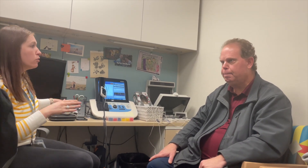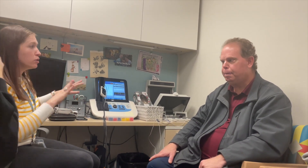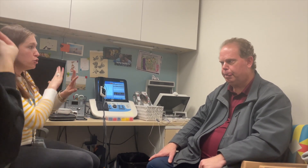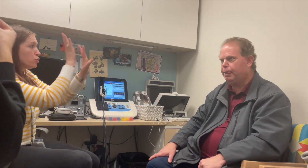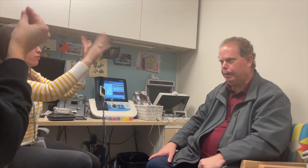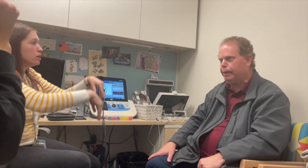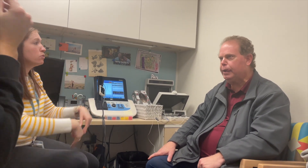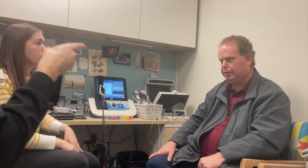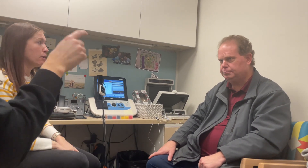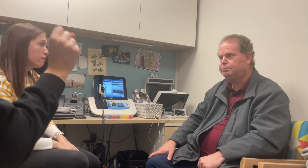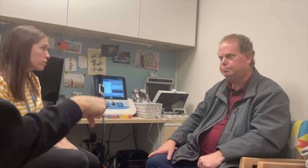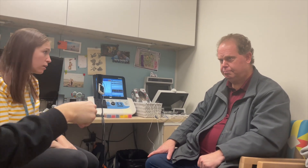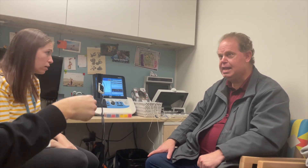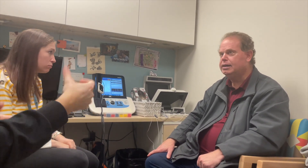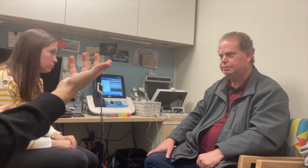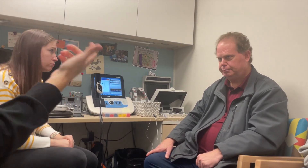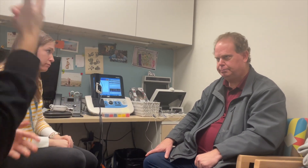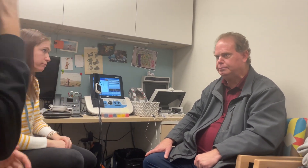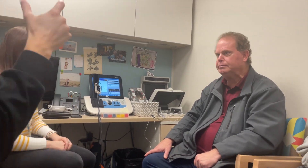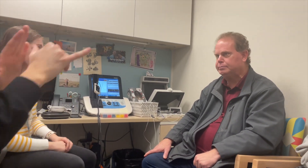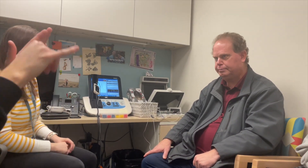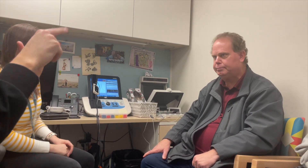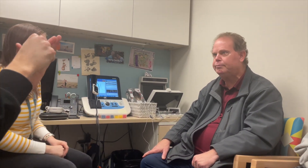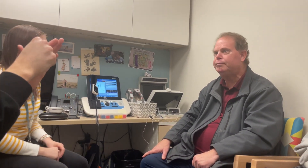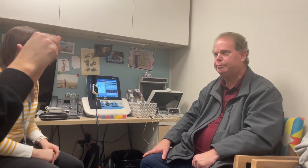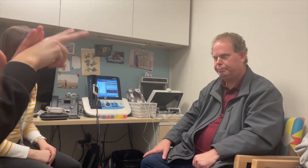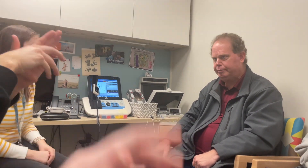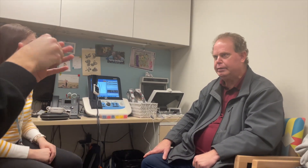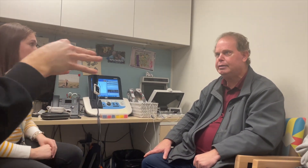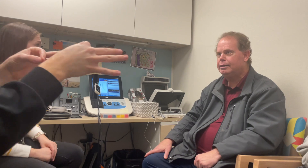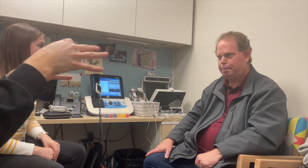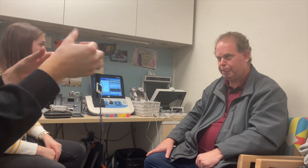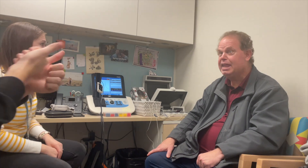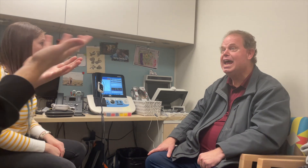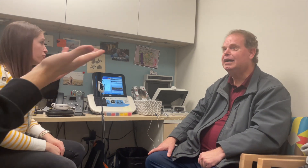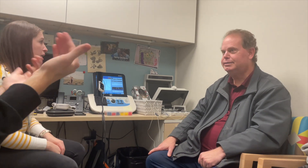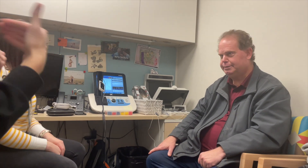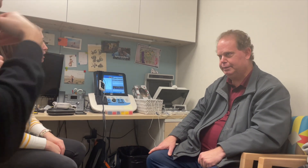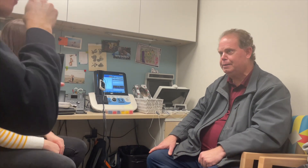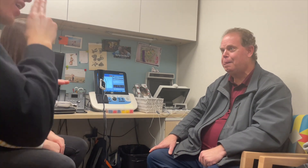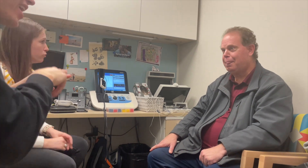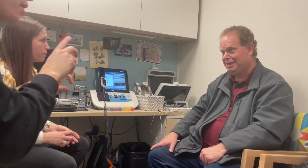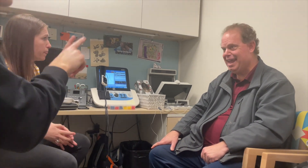there's YouTube videos about everything have fun but don't feel like you need to